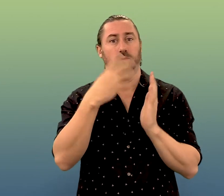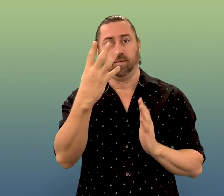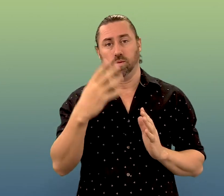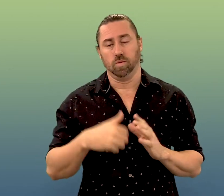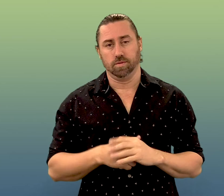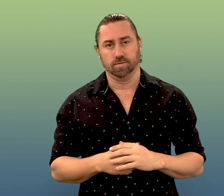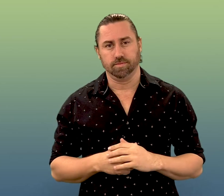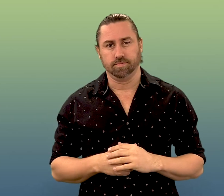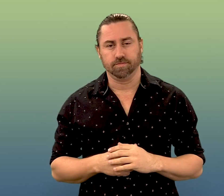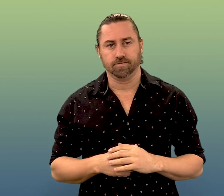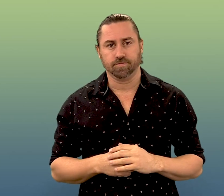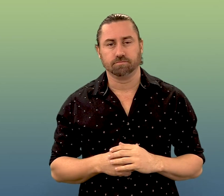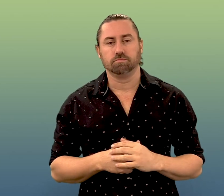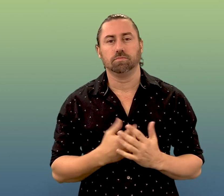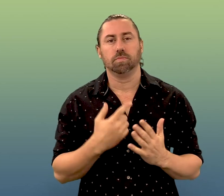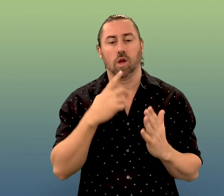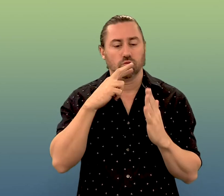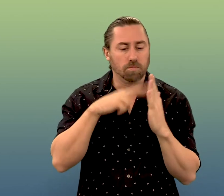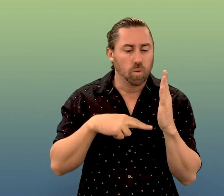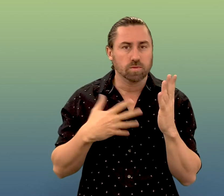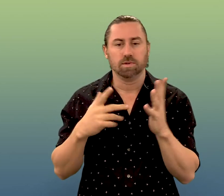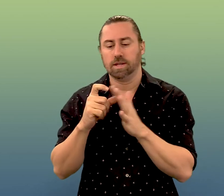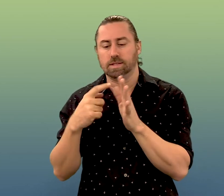Two point three point four. Reporting and data.